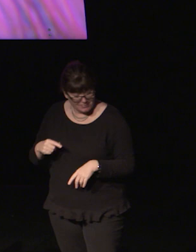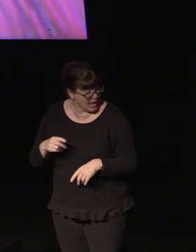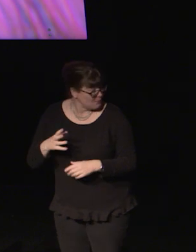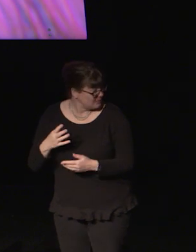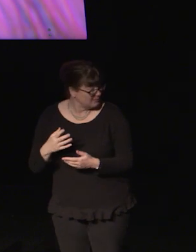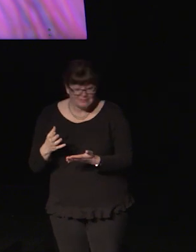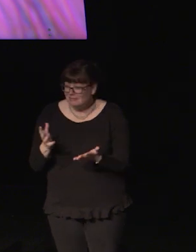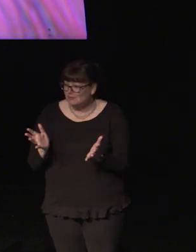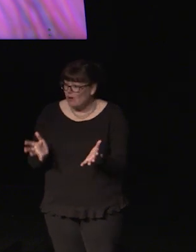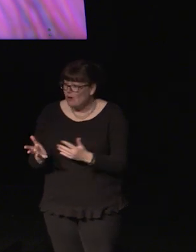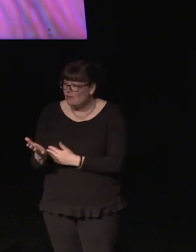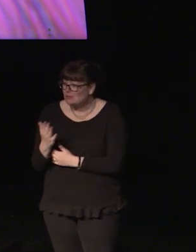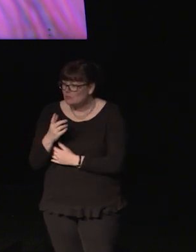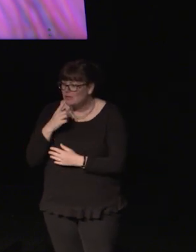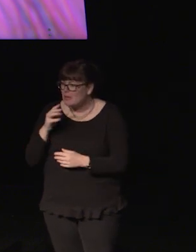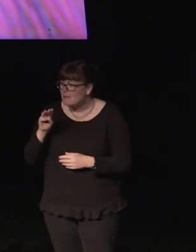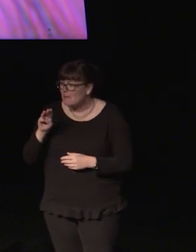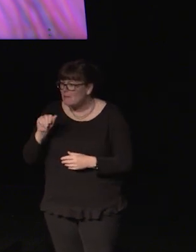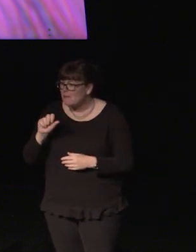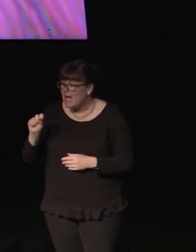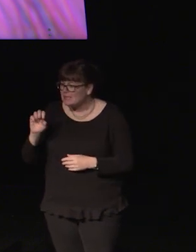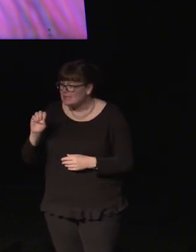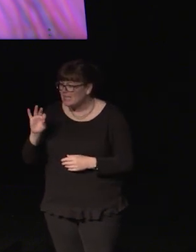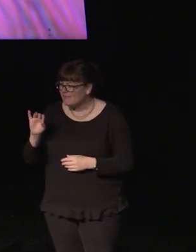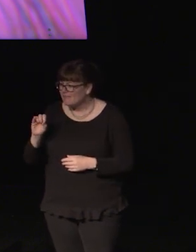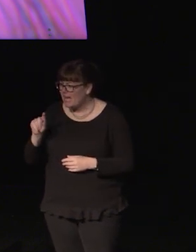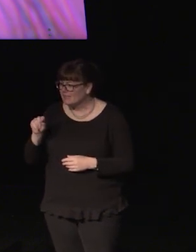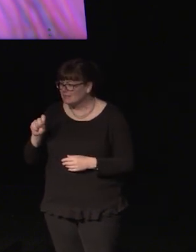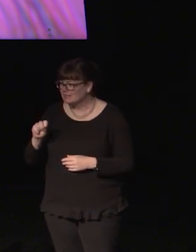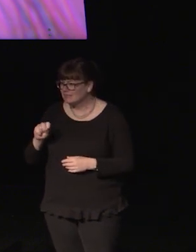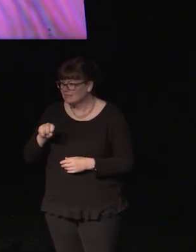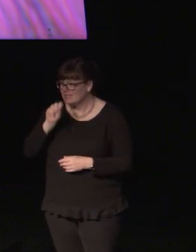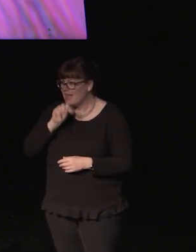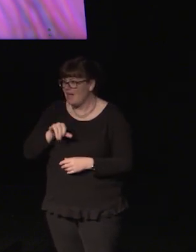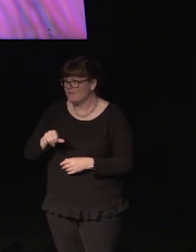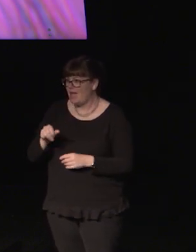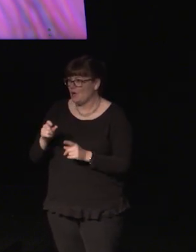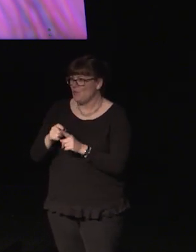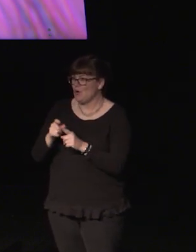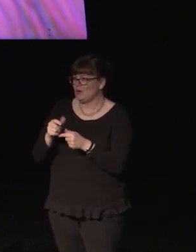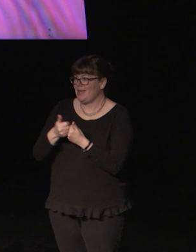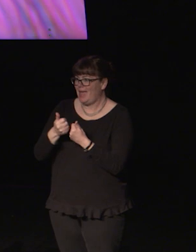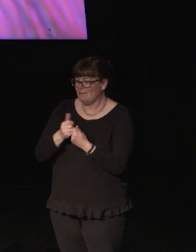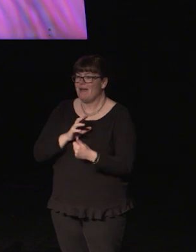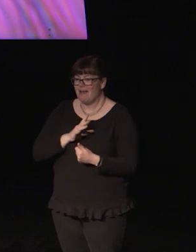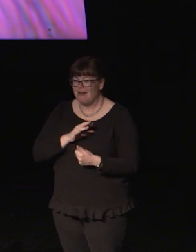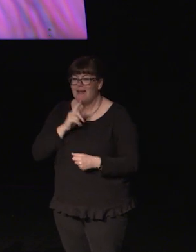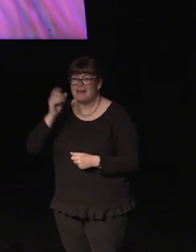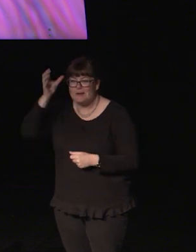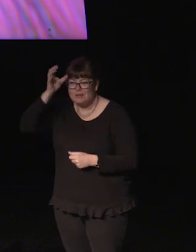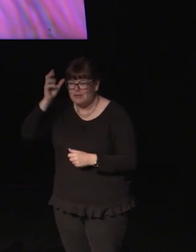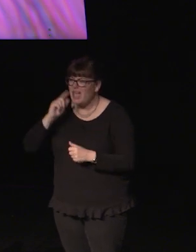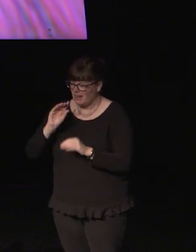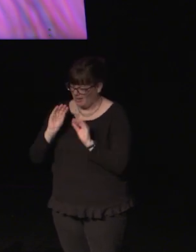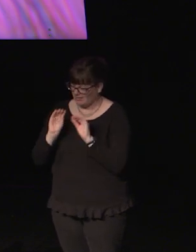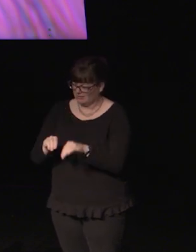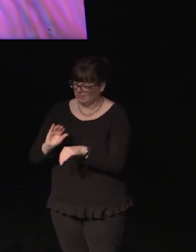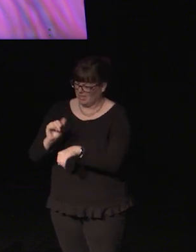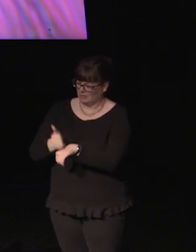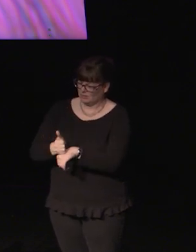I tried playing Mass Effect because I love the BioWare games so much. And I play on computer, and I installed what I was advertised